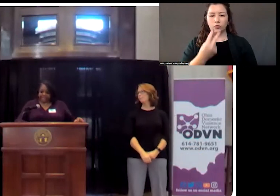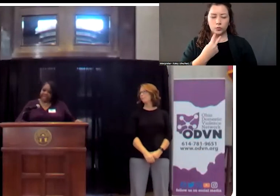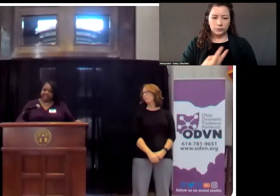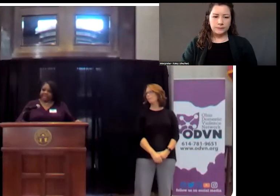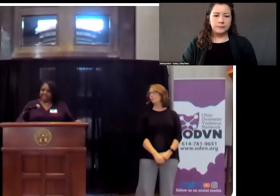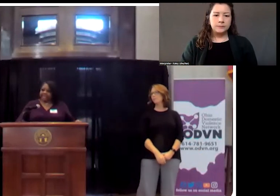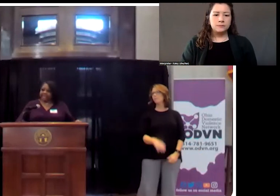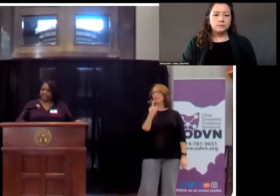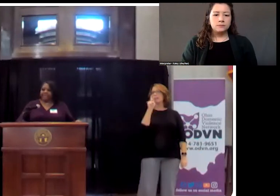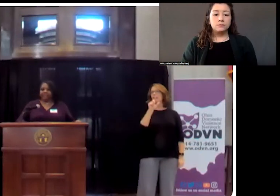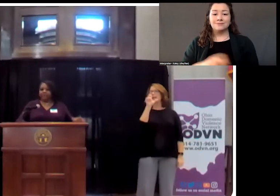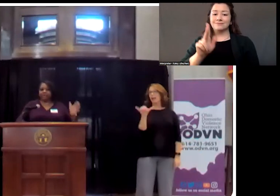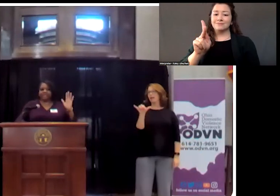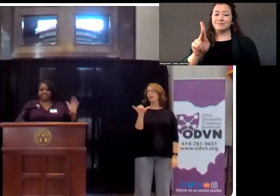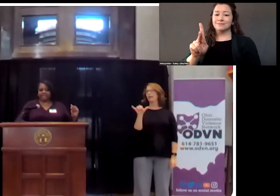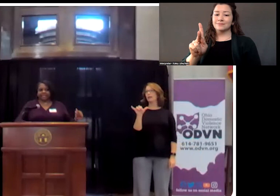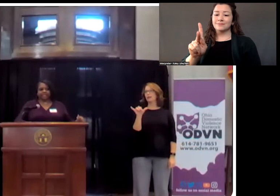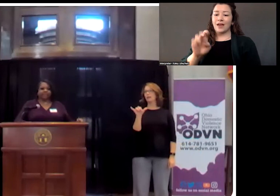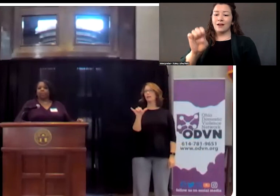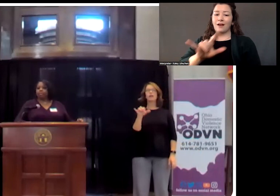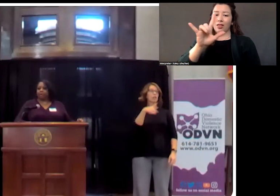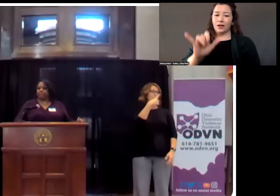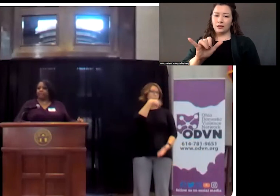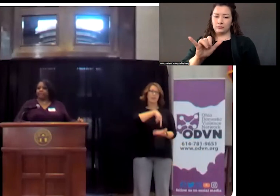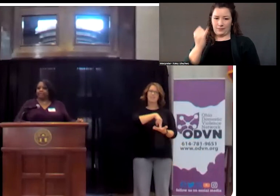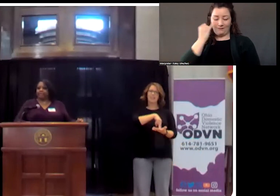Kellie. If you all can stand just for one moment with me,